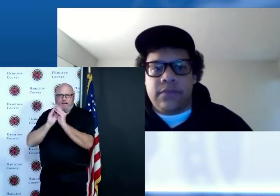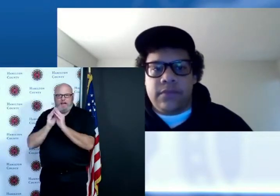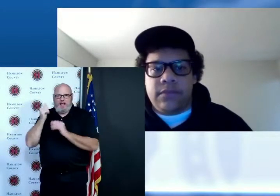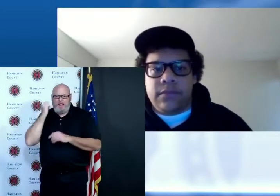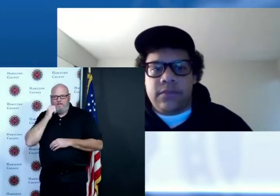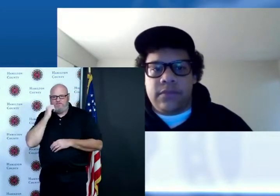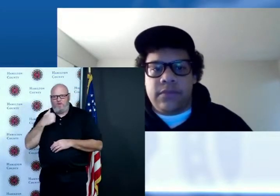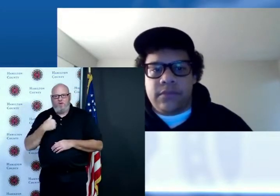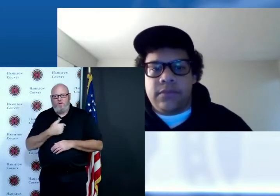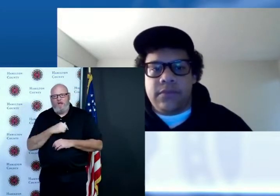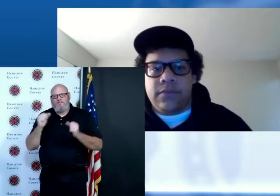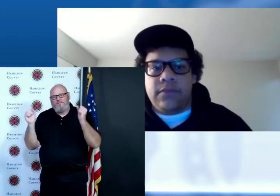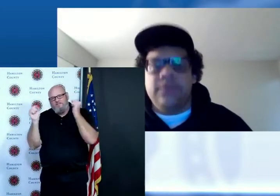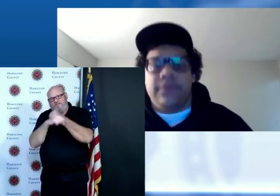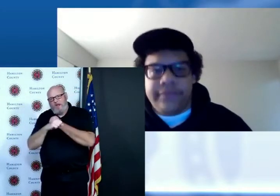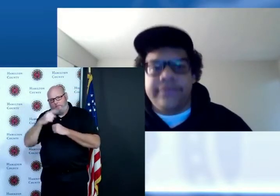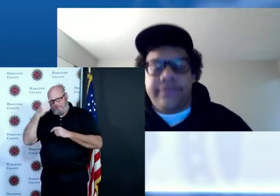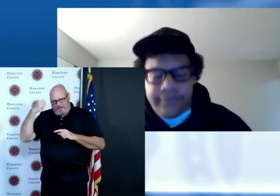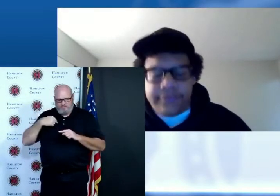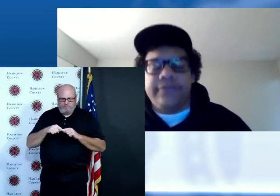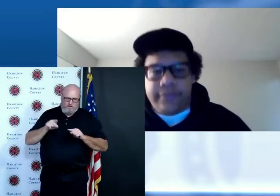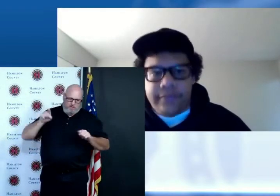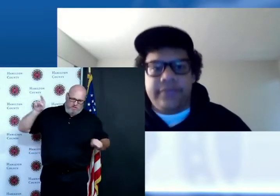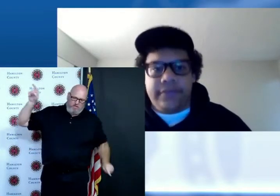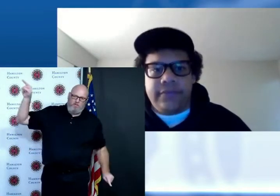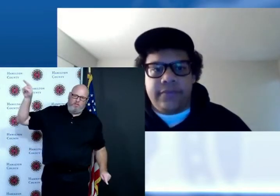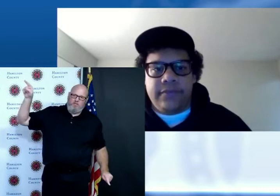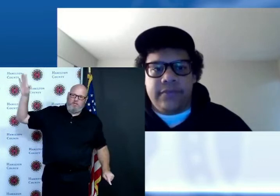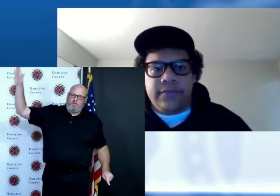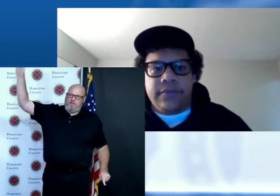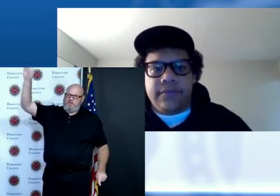to say wait a minute we've got to get something down here at the southern part of the state so